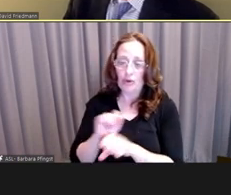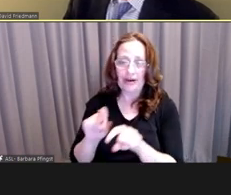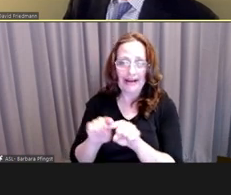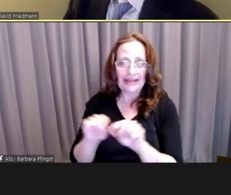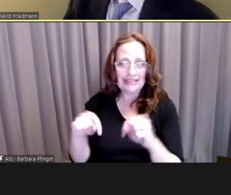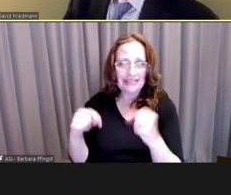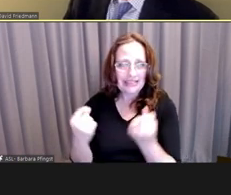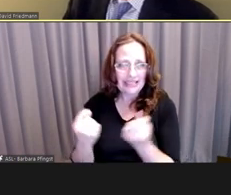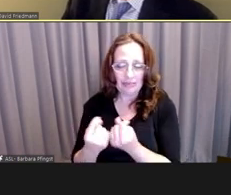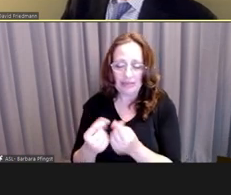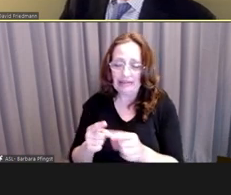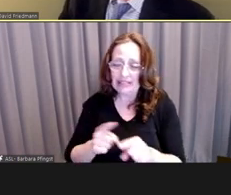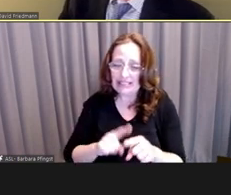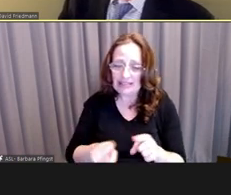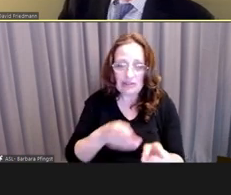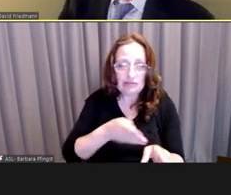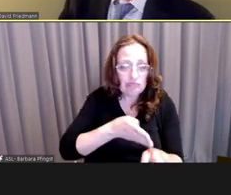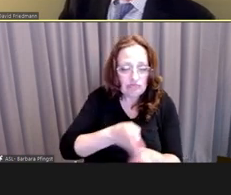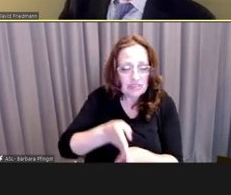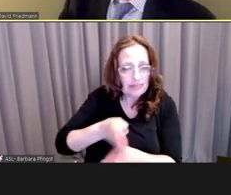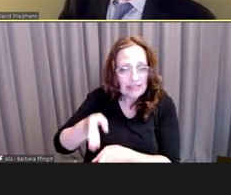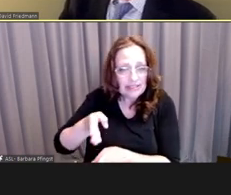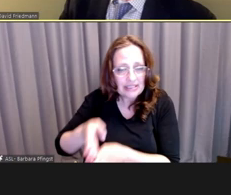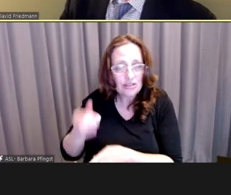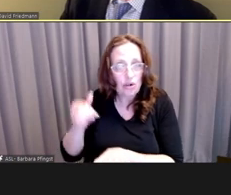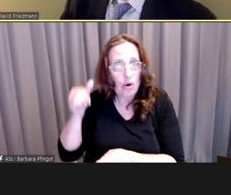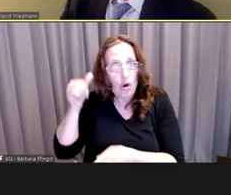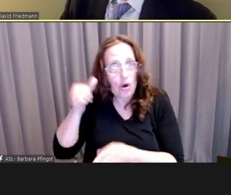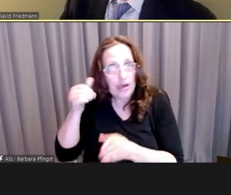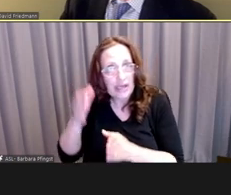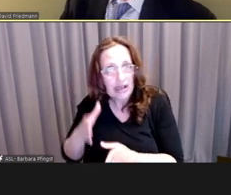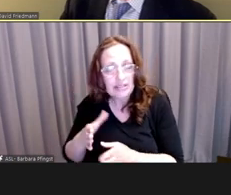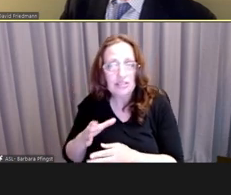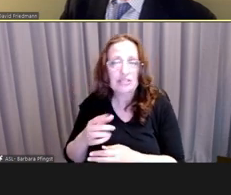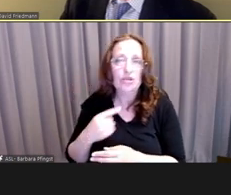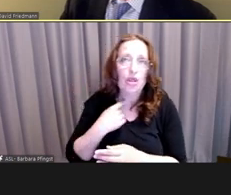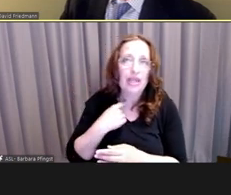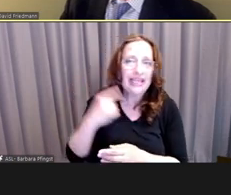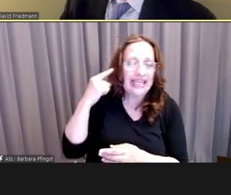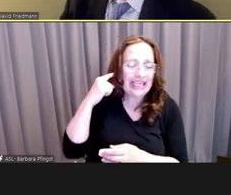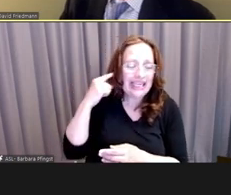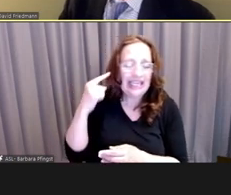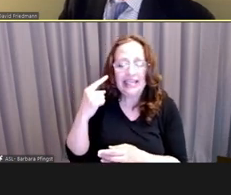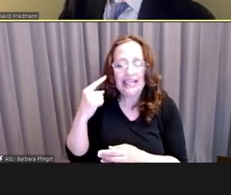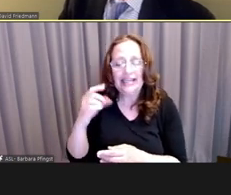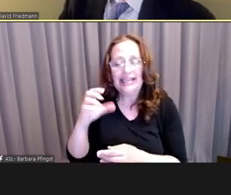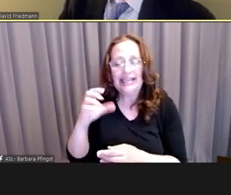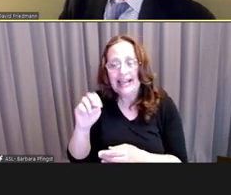diagnoses and make treatment recommendations. So we're constantly treating conversations about